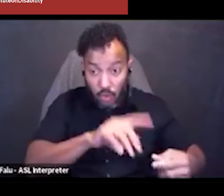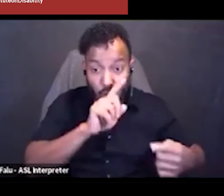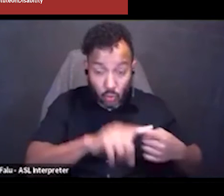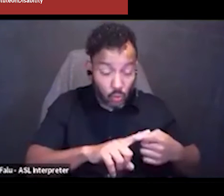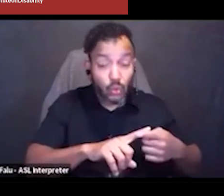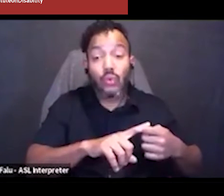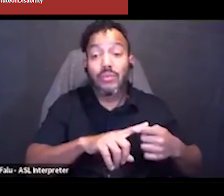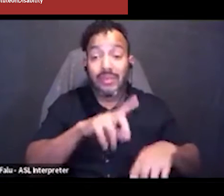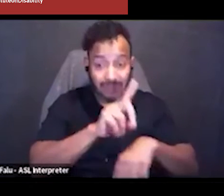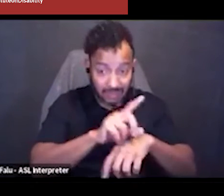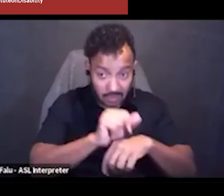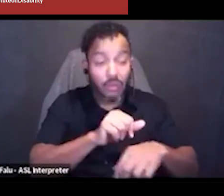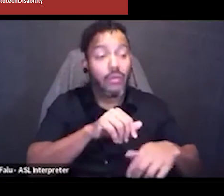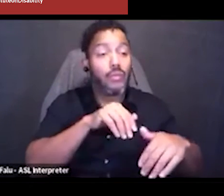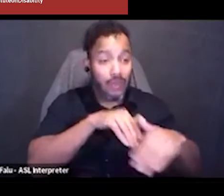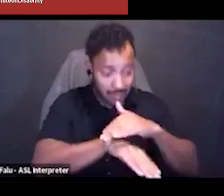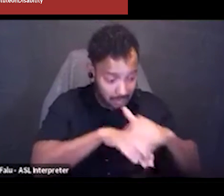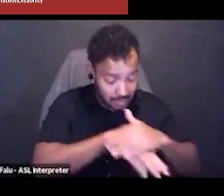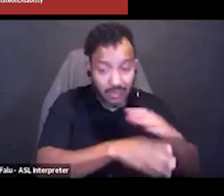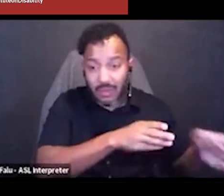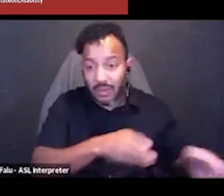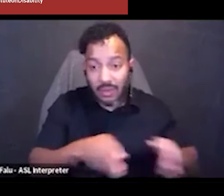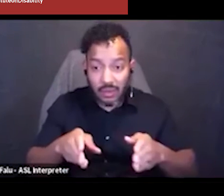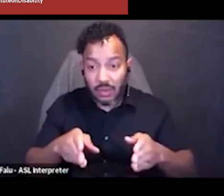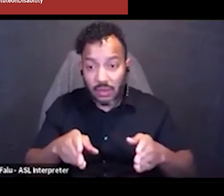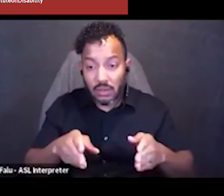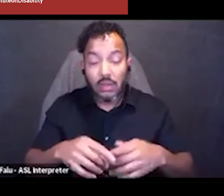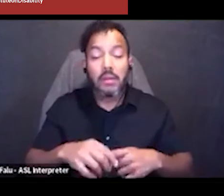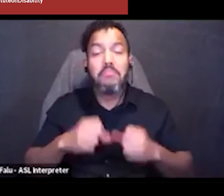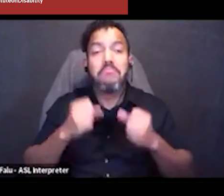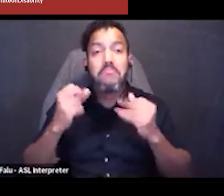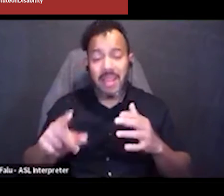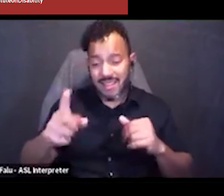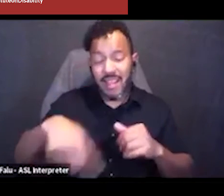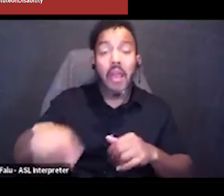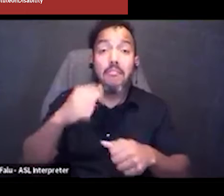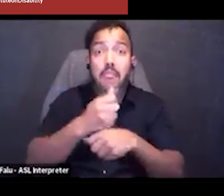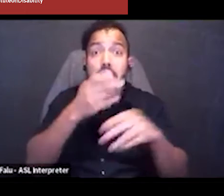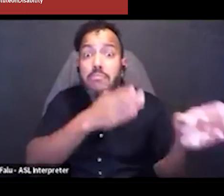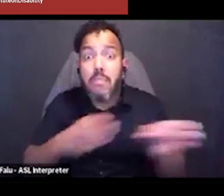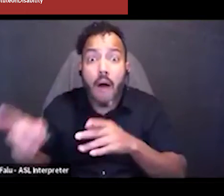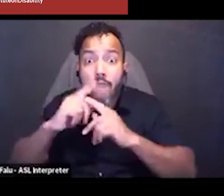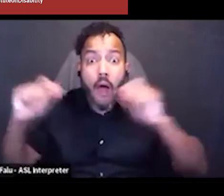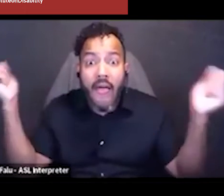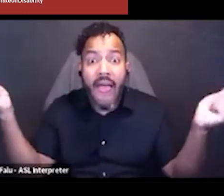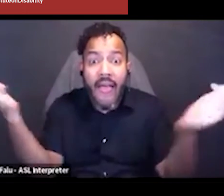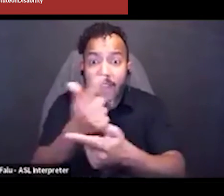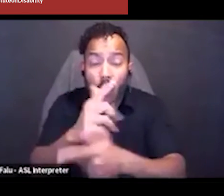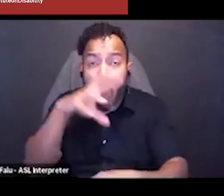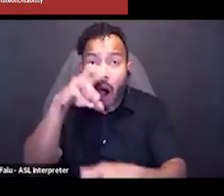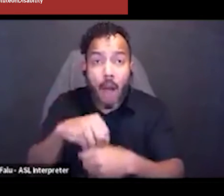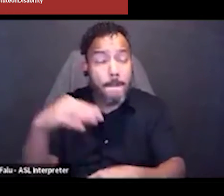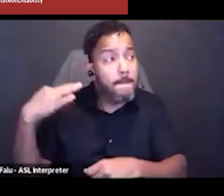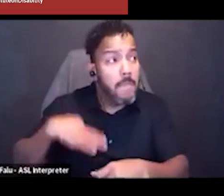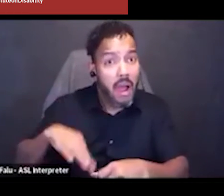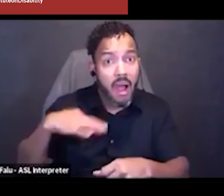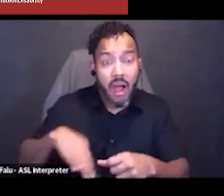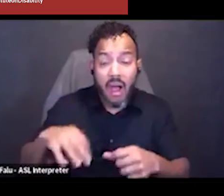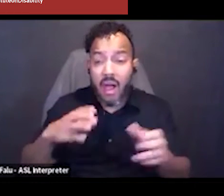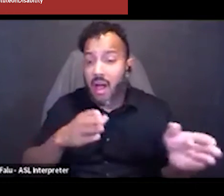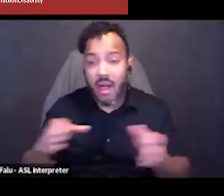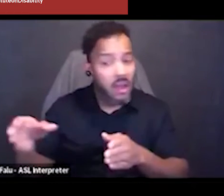They are falsely planning for a lack of resilience.